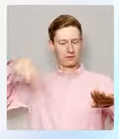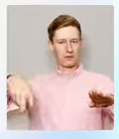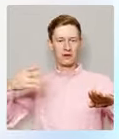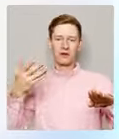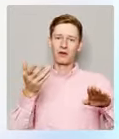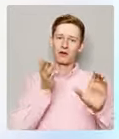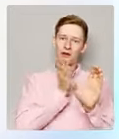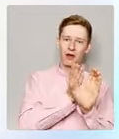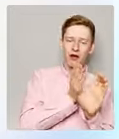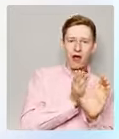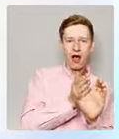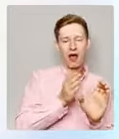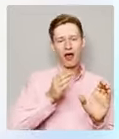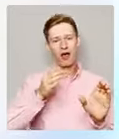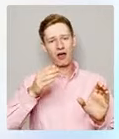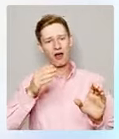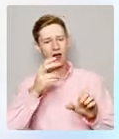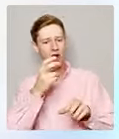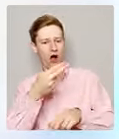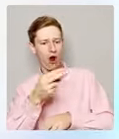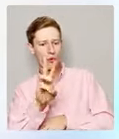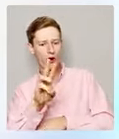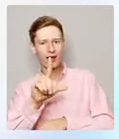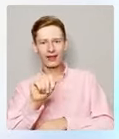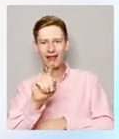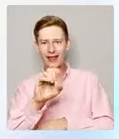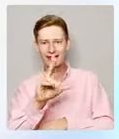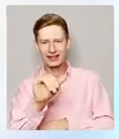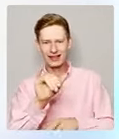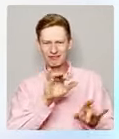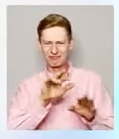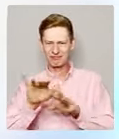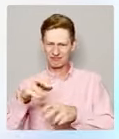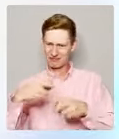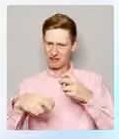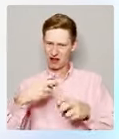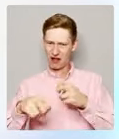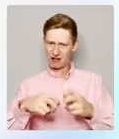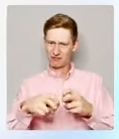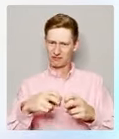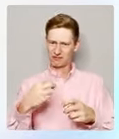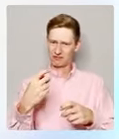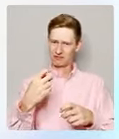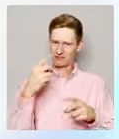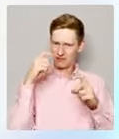to psychology, to physiology, this can be a difficult thing to pull off. with a simple change, in this case,